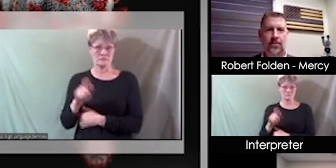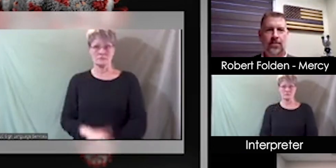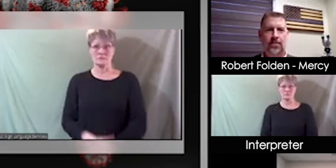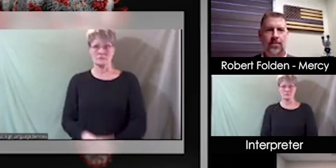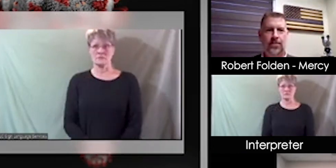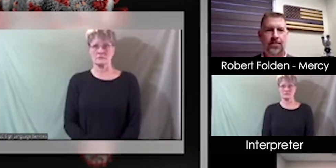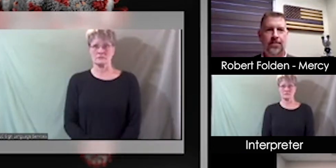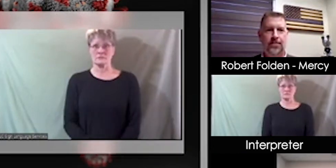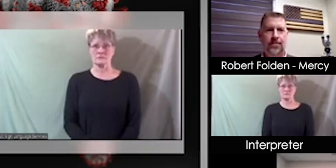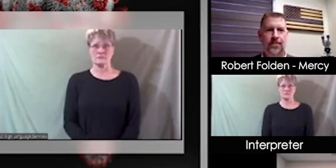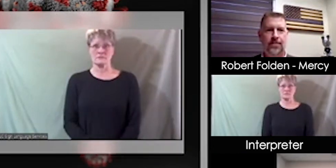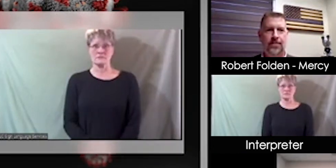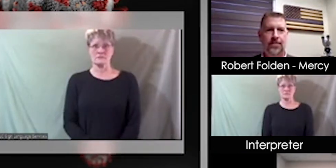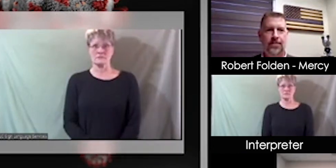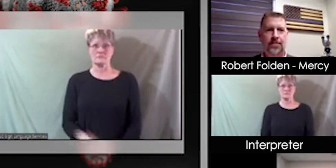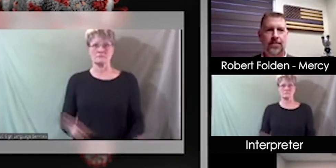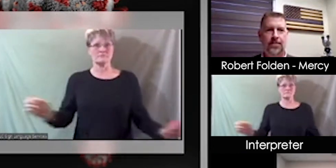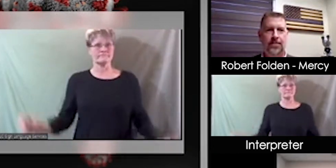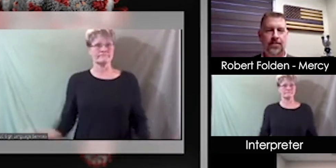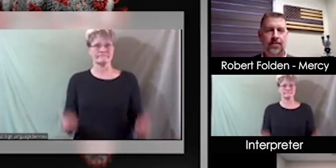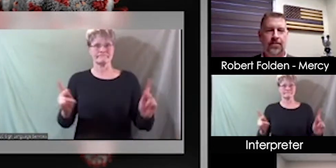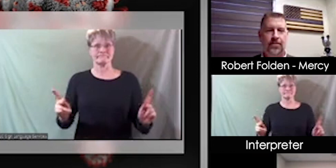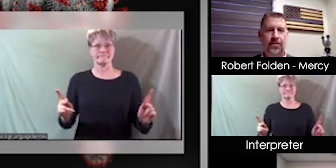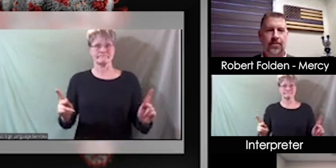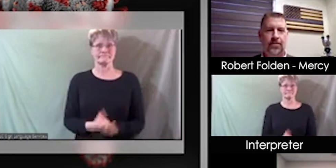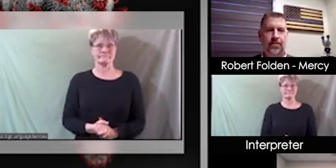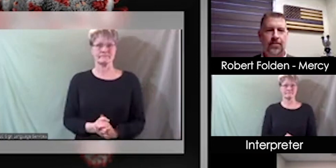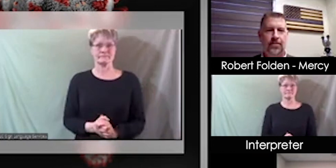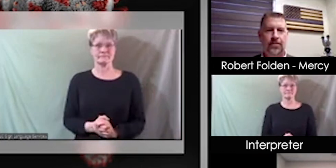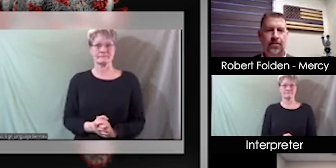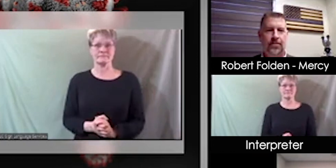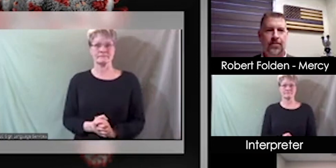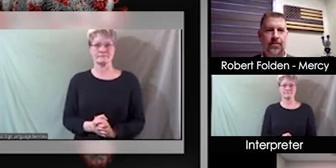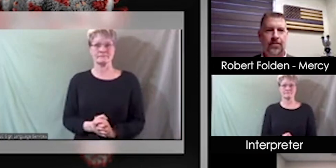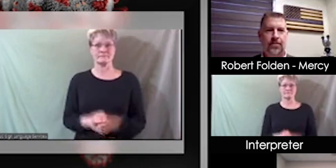Okay, so, this week we're switching things up a little bit we're